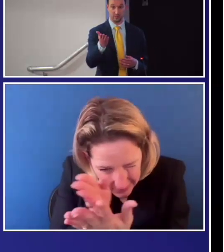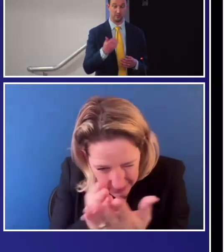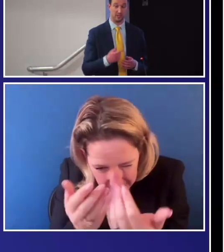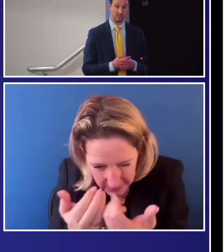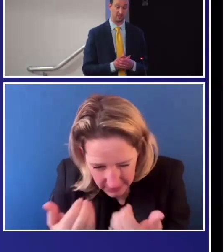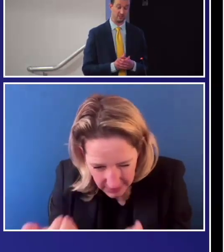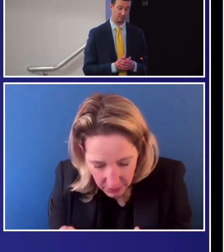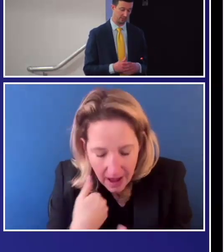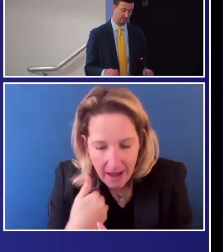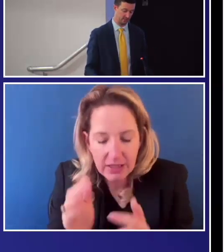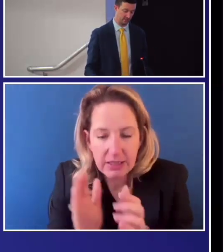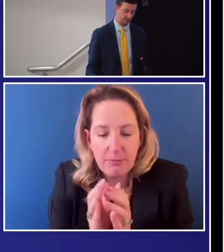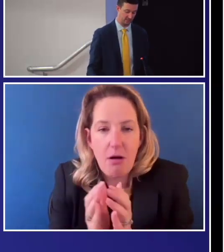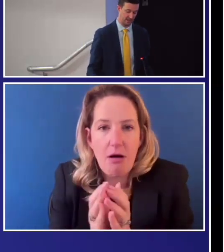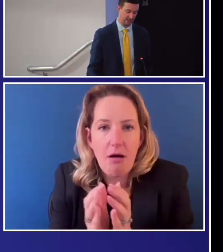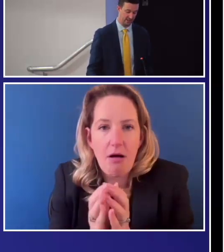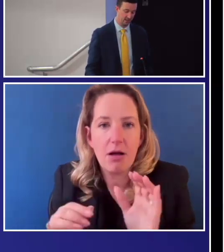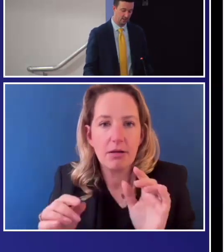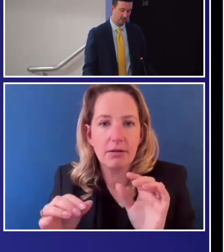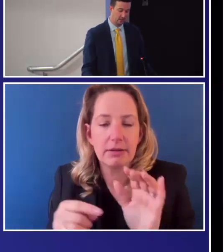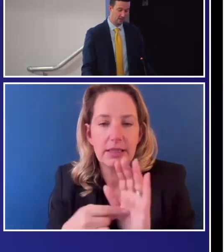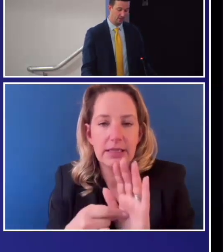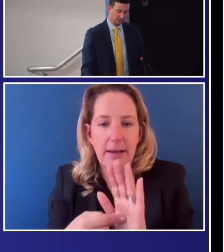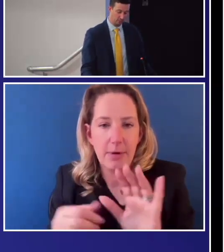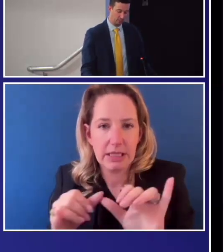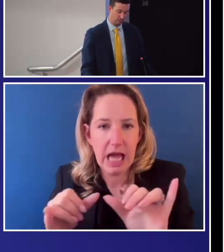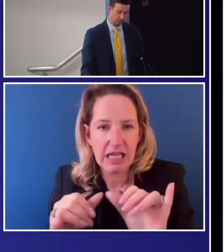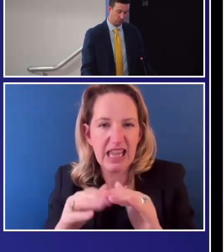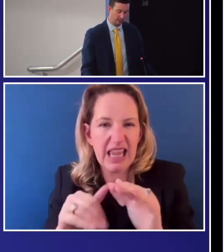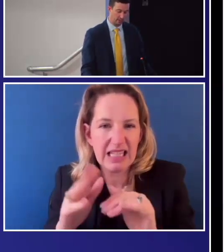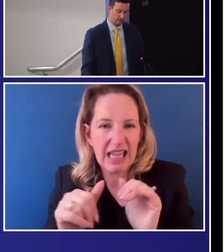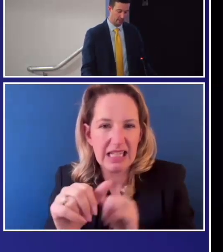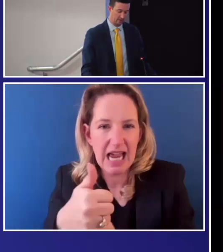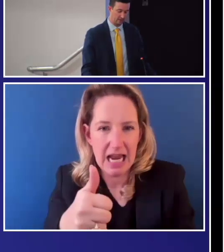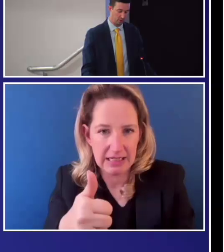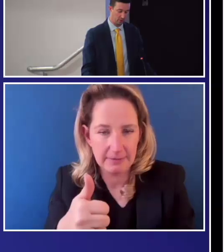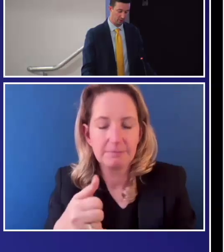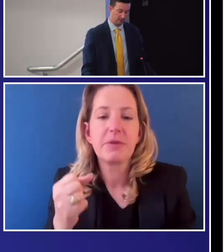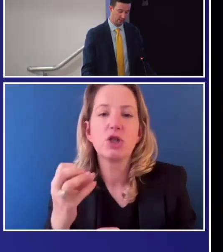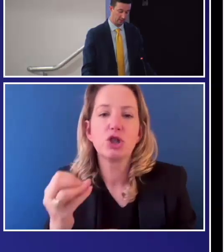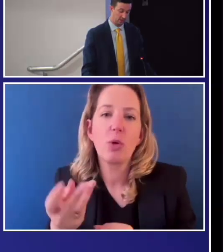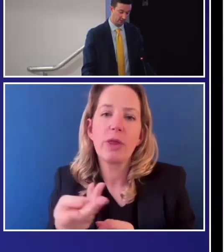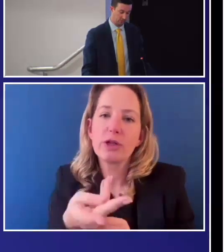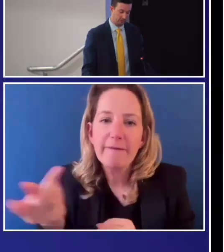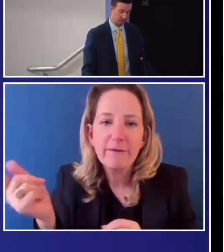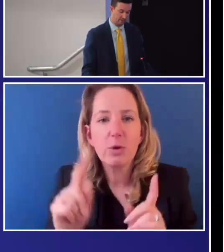sample sizes, in some cases less than ten. There's a couple different ways that the Department has at least contemplated